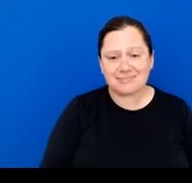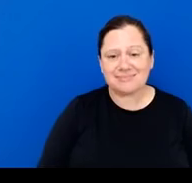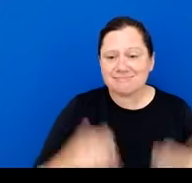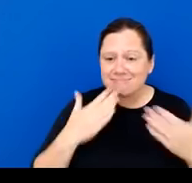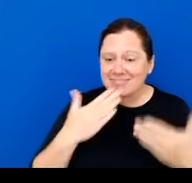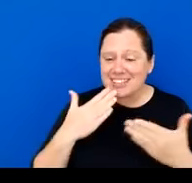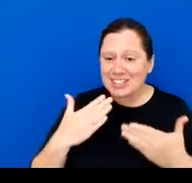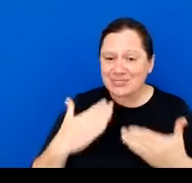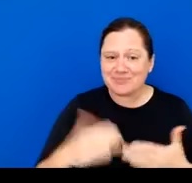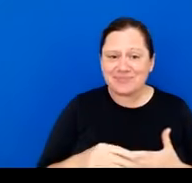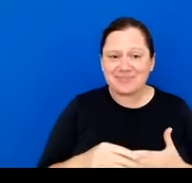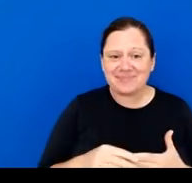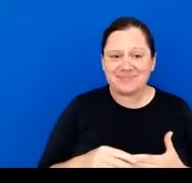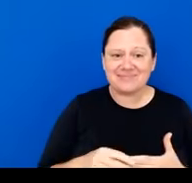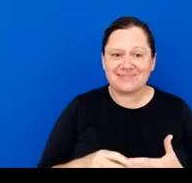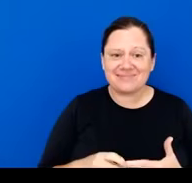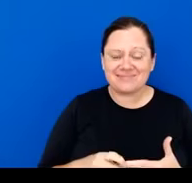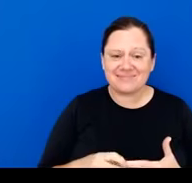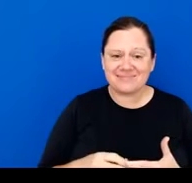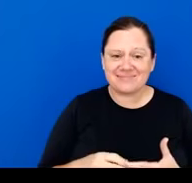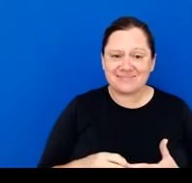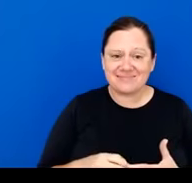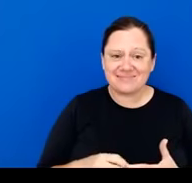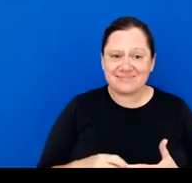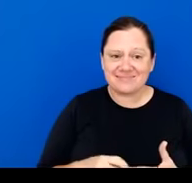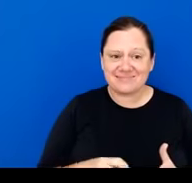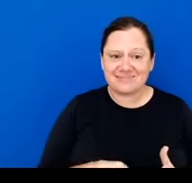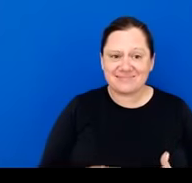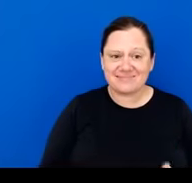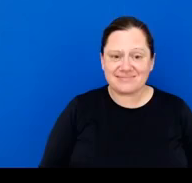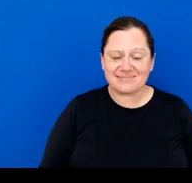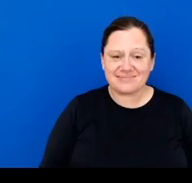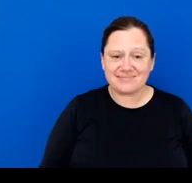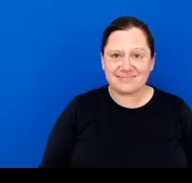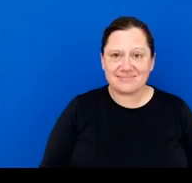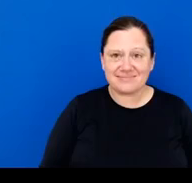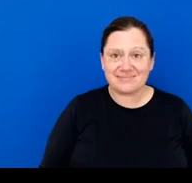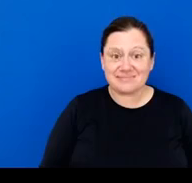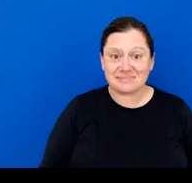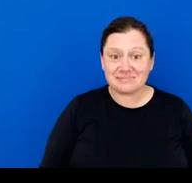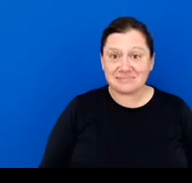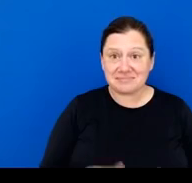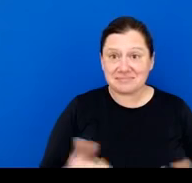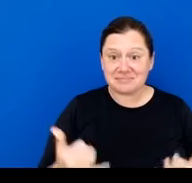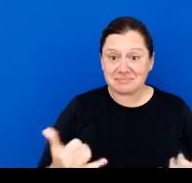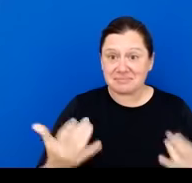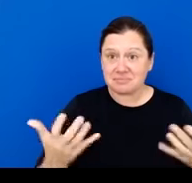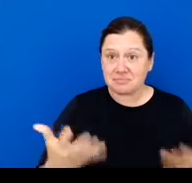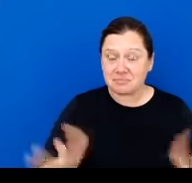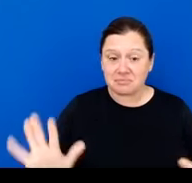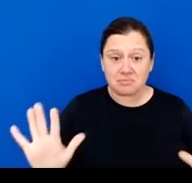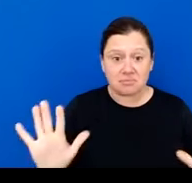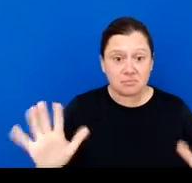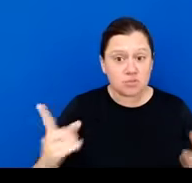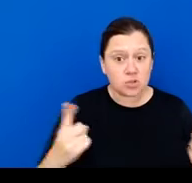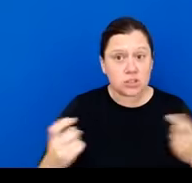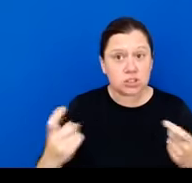Thanks Jake. With that we're going to go ahead and wrap up this evening's update we do plan to take tomorrow off we'll continue to post updates